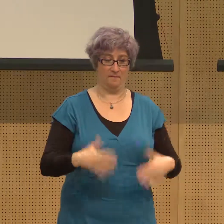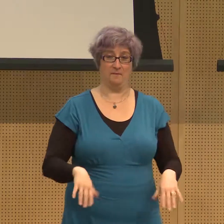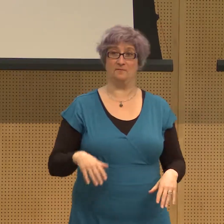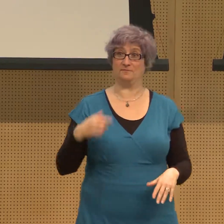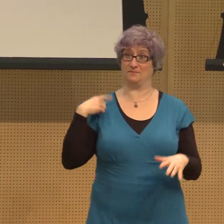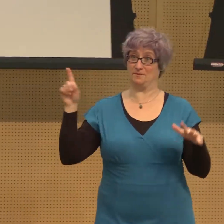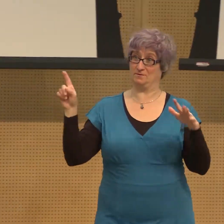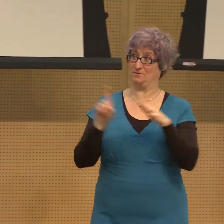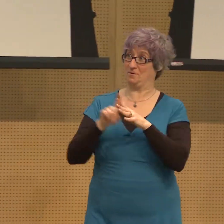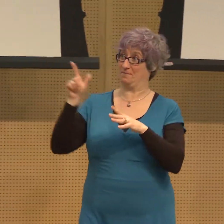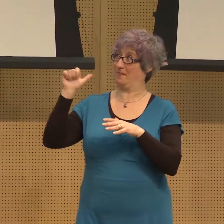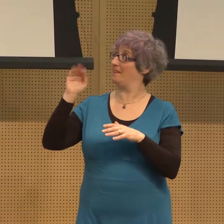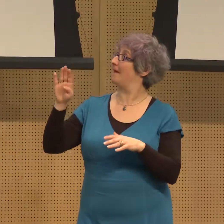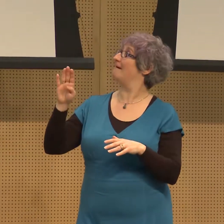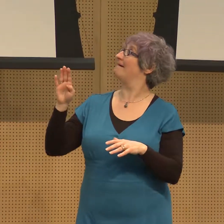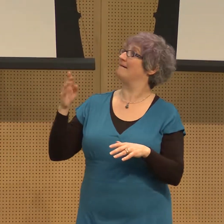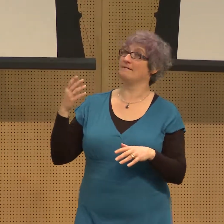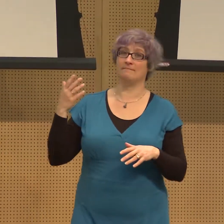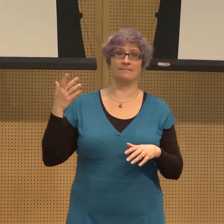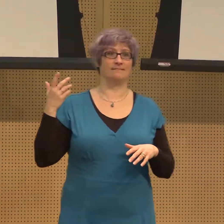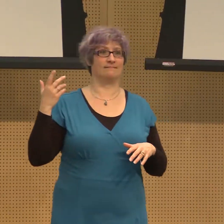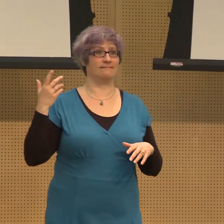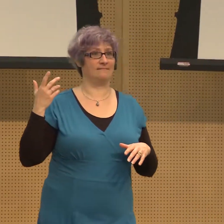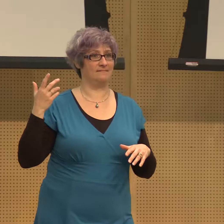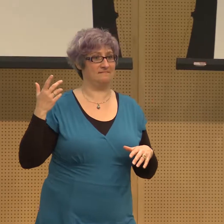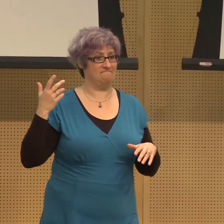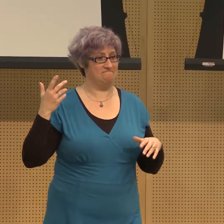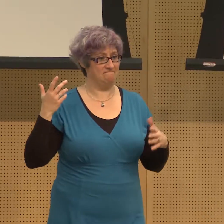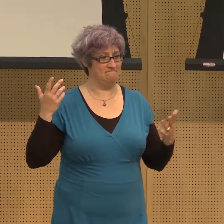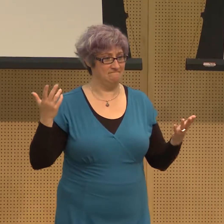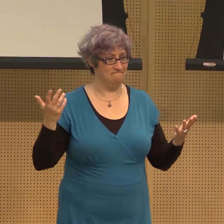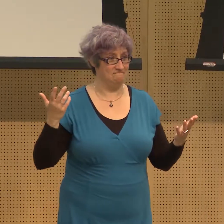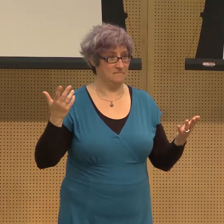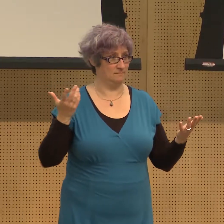So it was very different to show up to this lab.